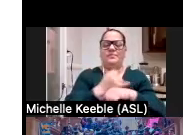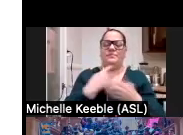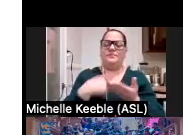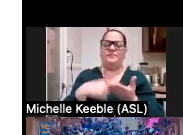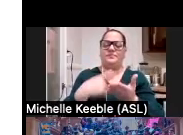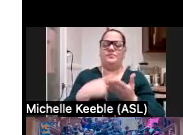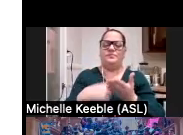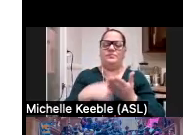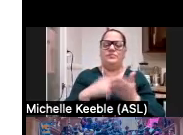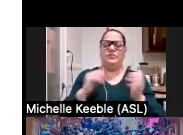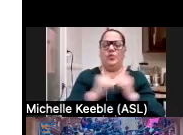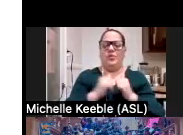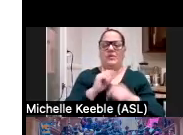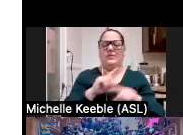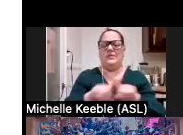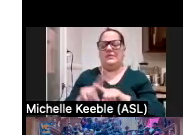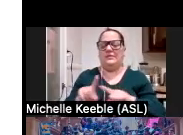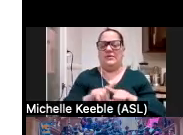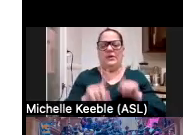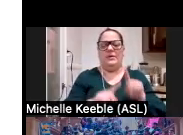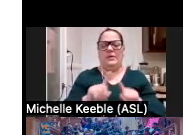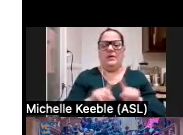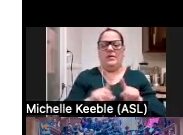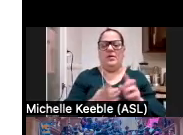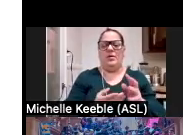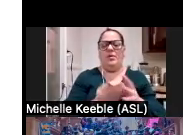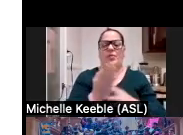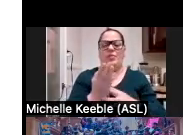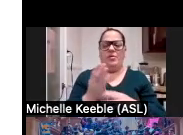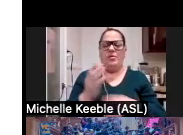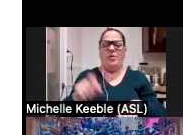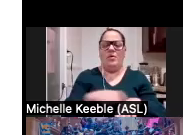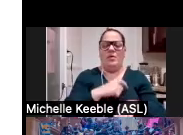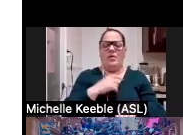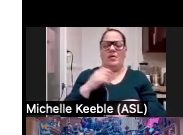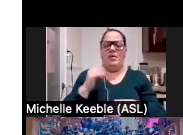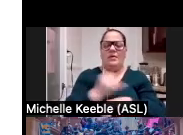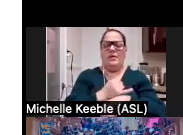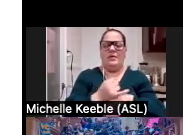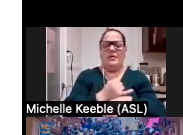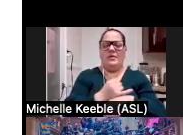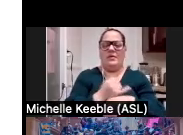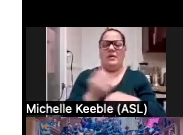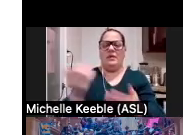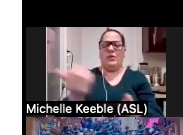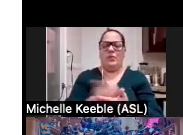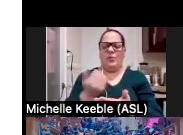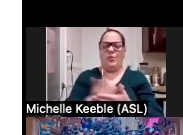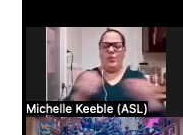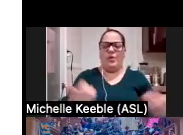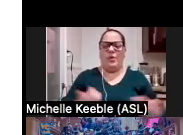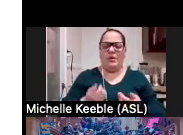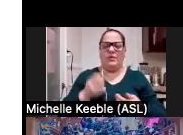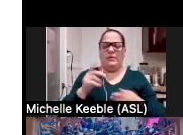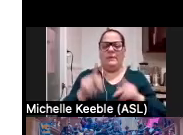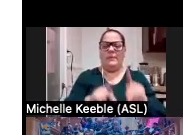uh of Chambers of Commerce throughout Long Island. He raised $38,000 and he bought a garage in West